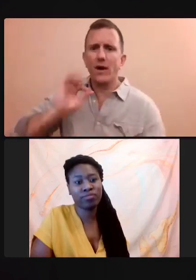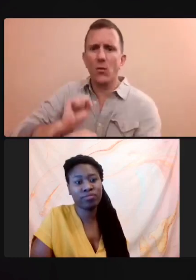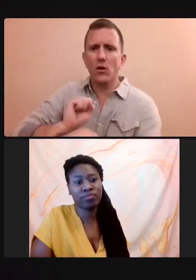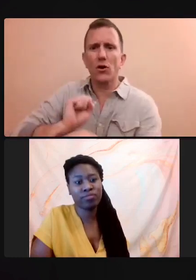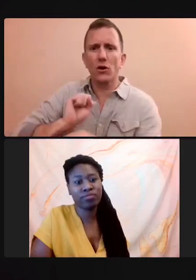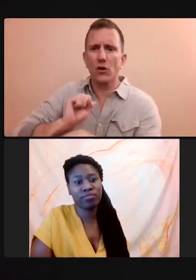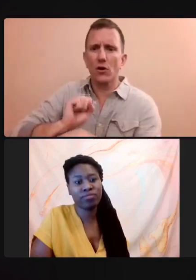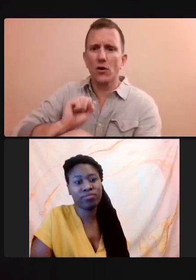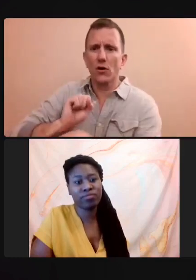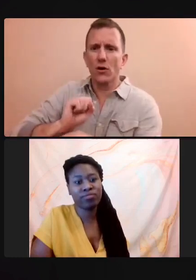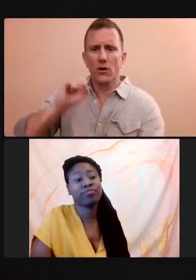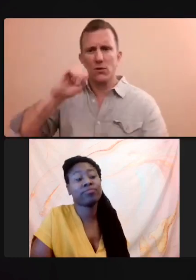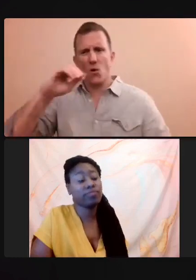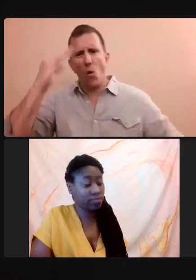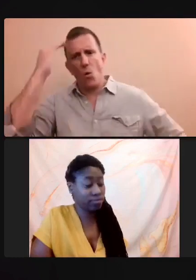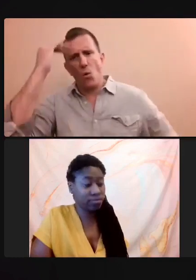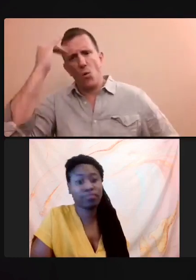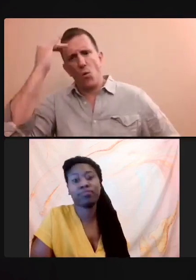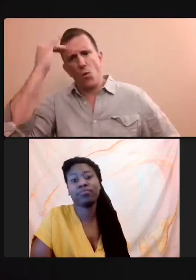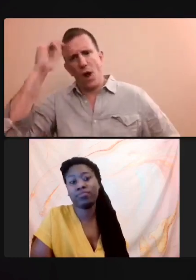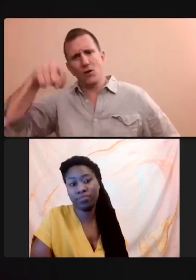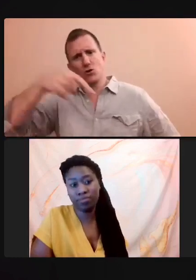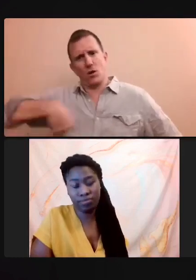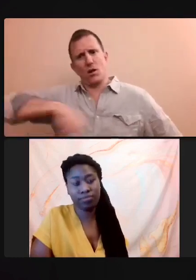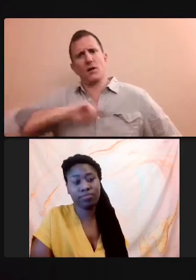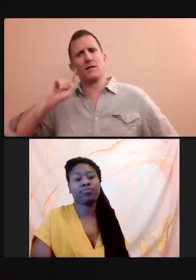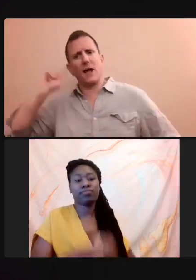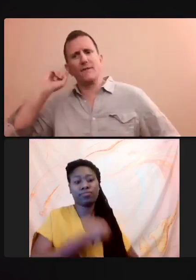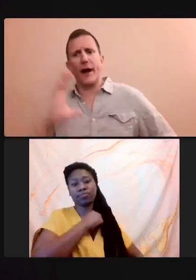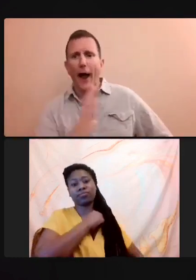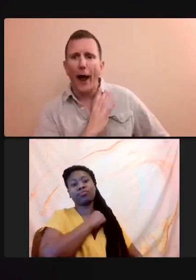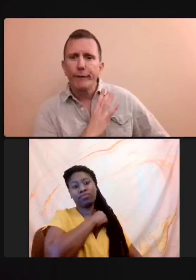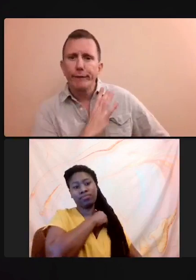and it will eat up all of your time and you'll be become burned out and exhausted.